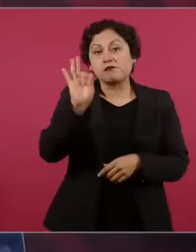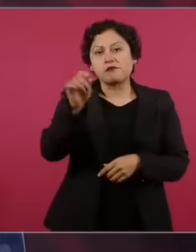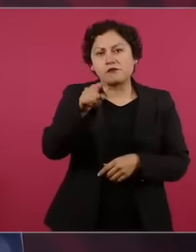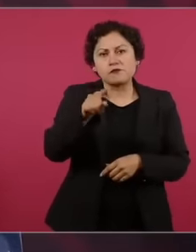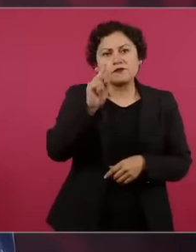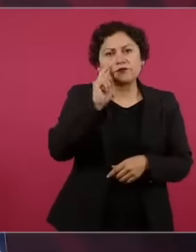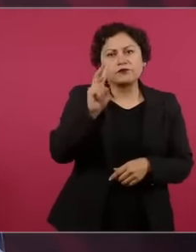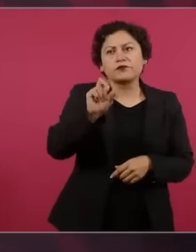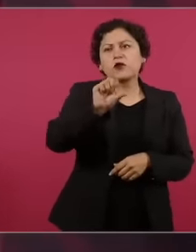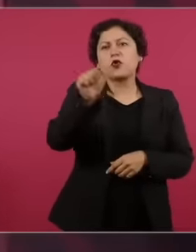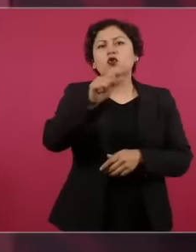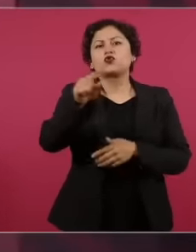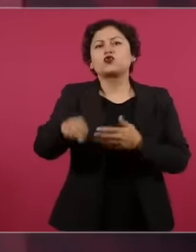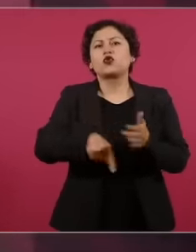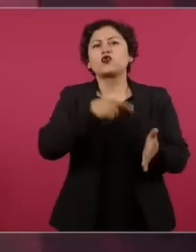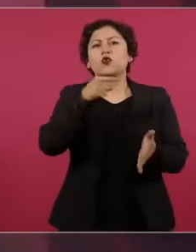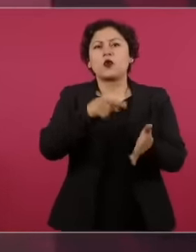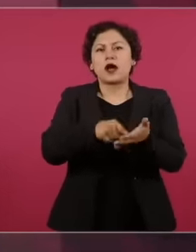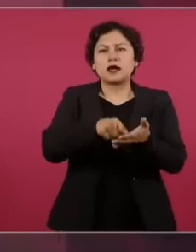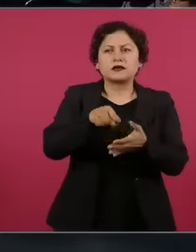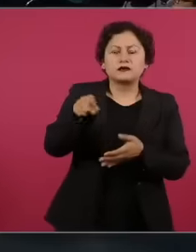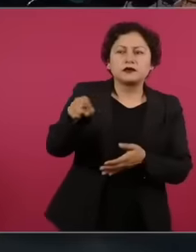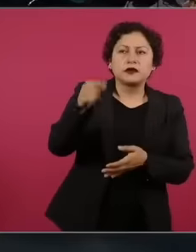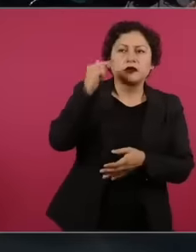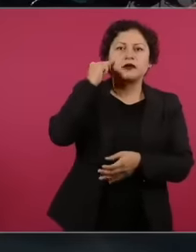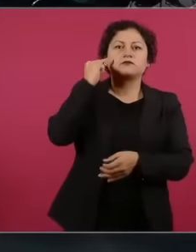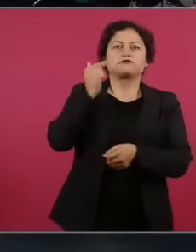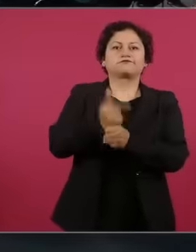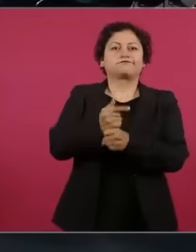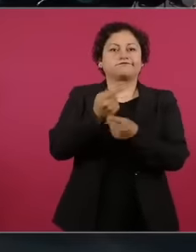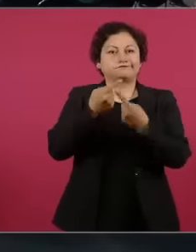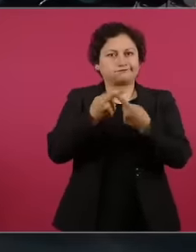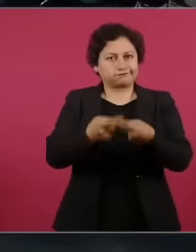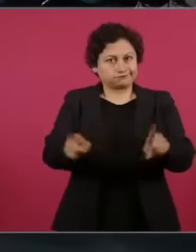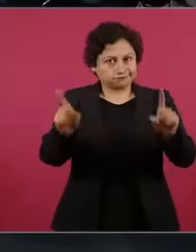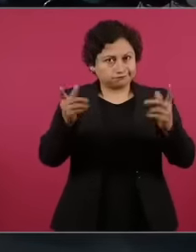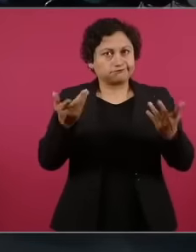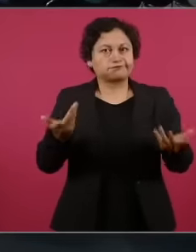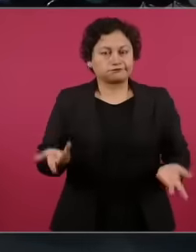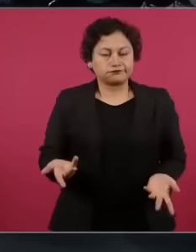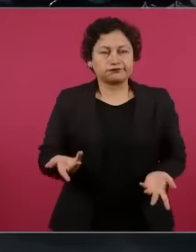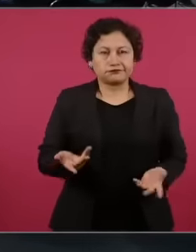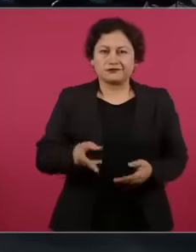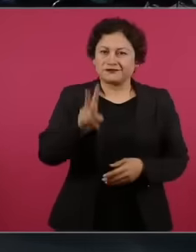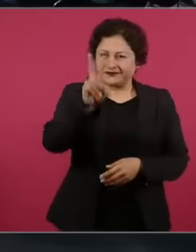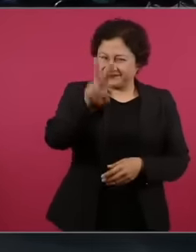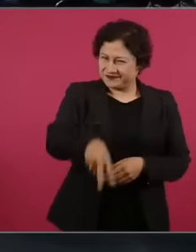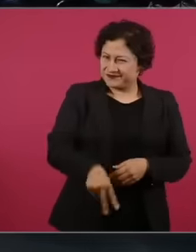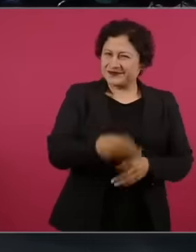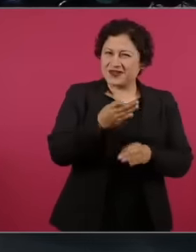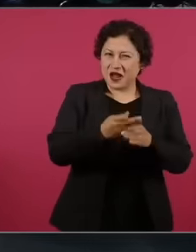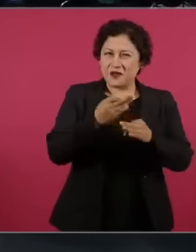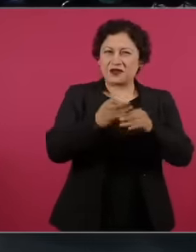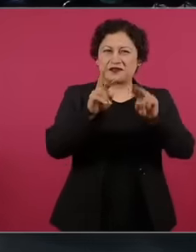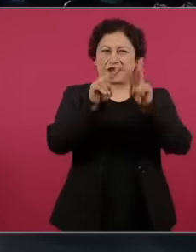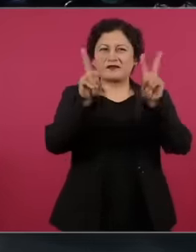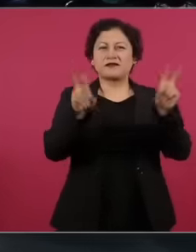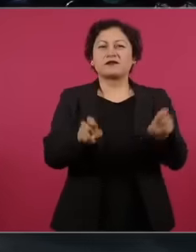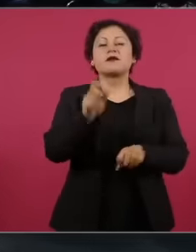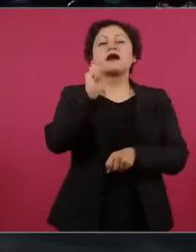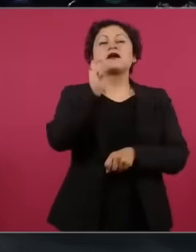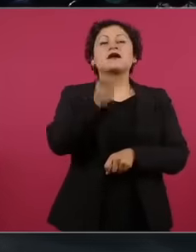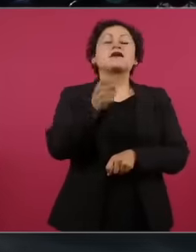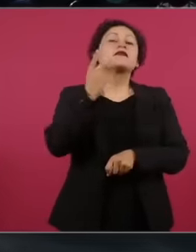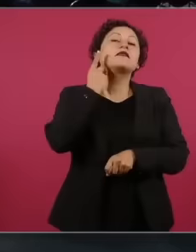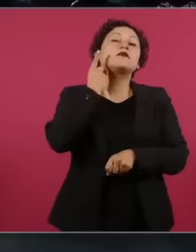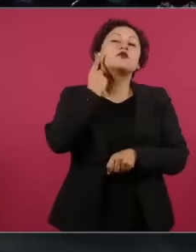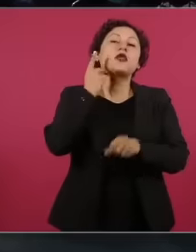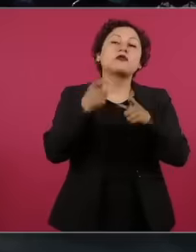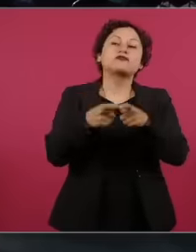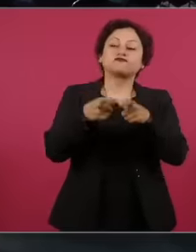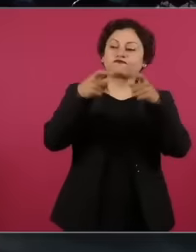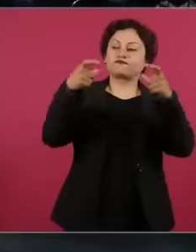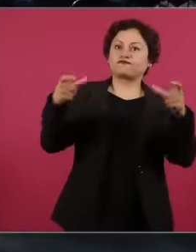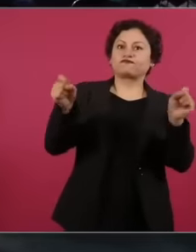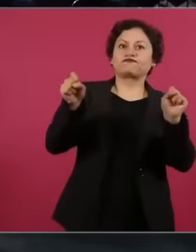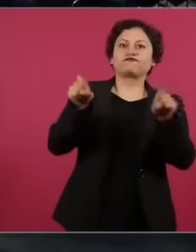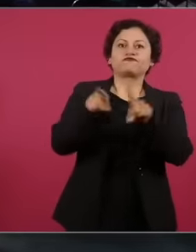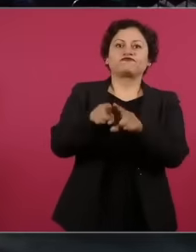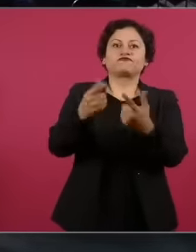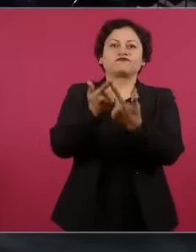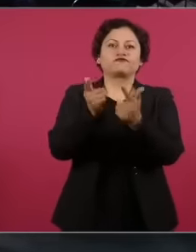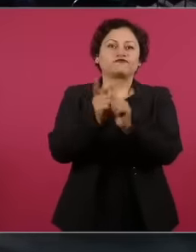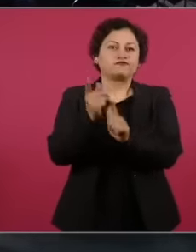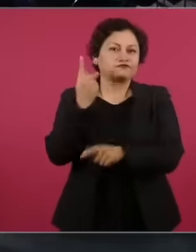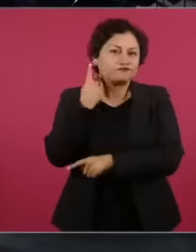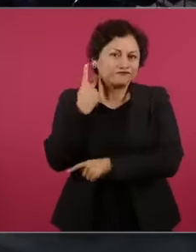something else. It is very simple, for this reason, their representation. There are 300